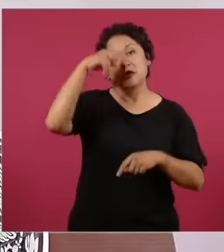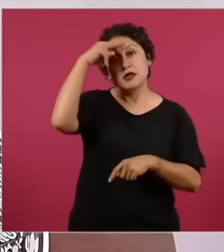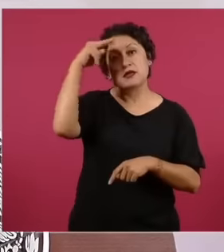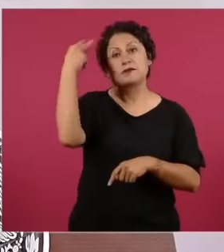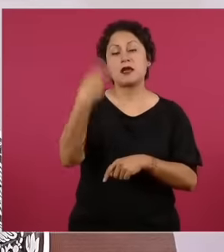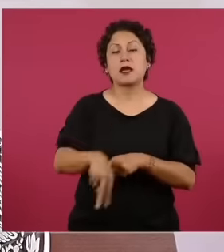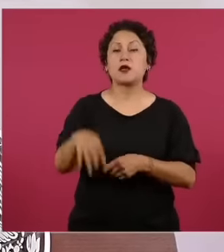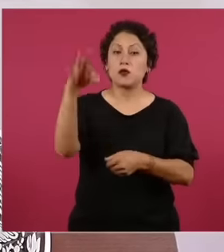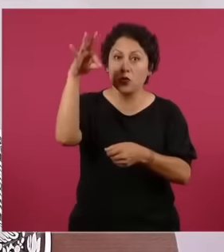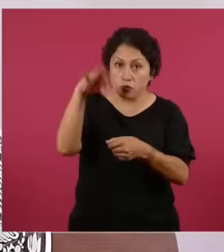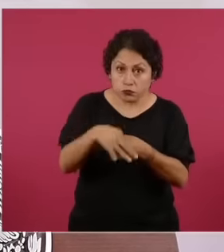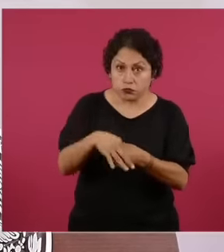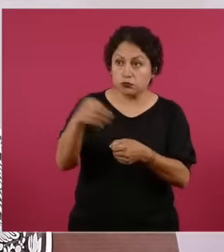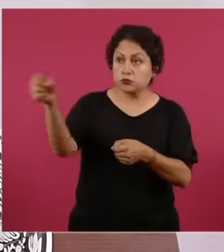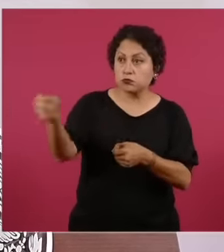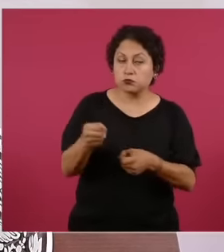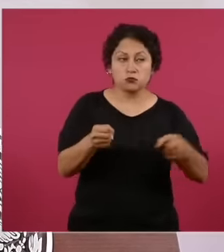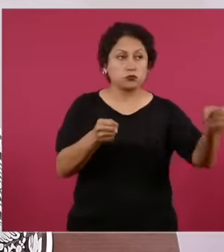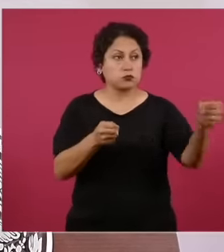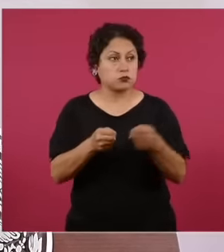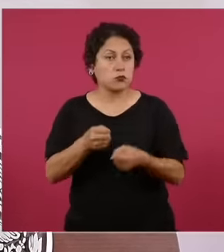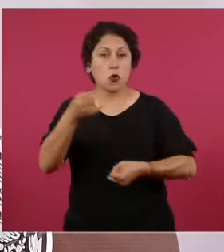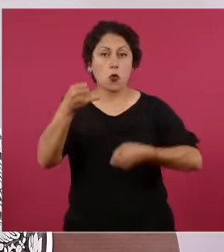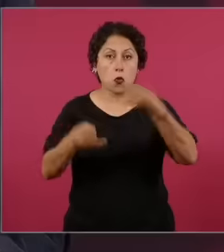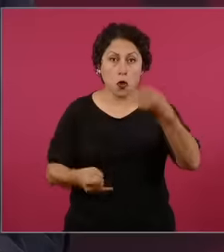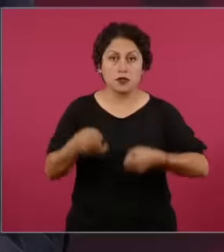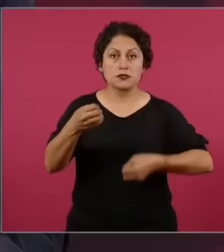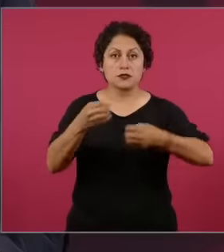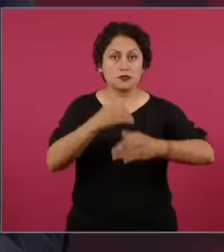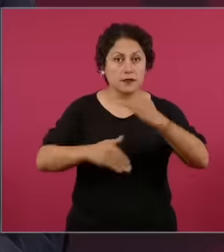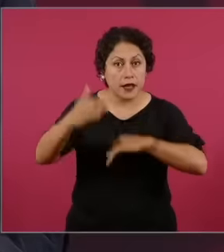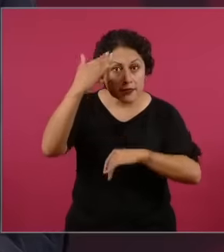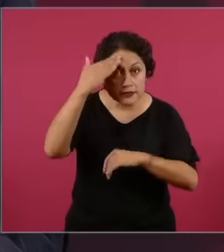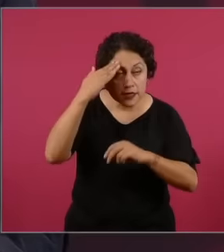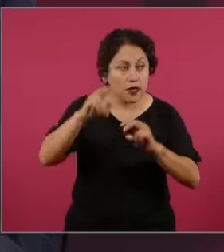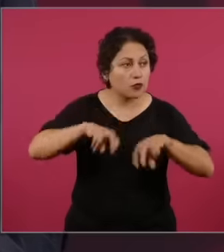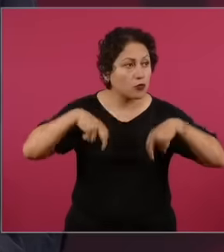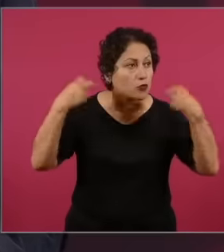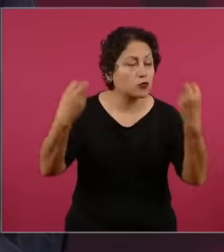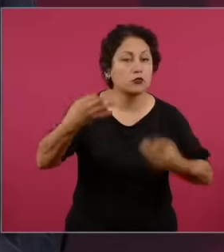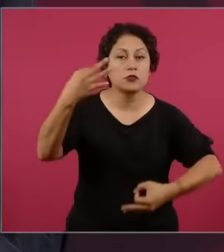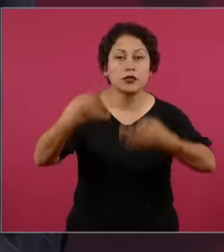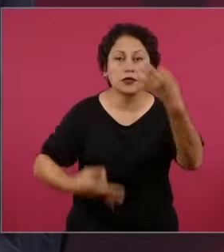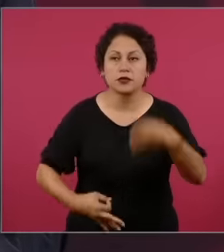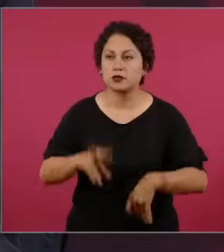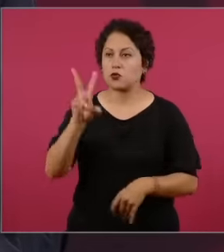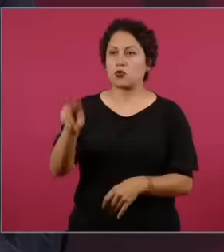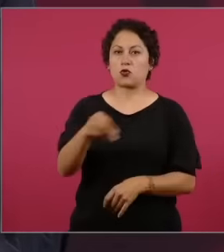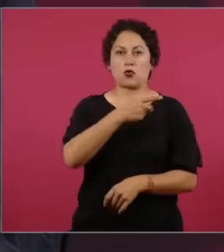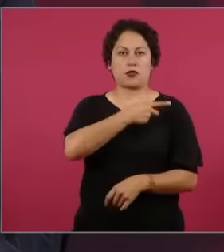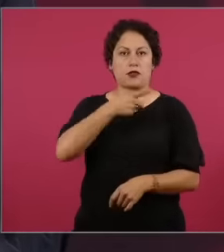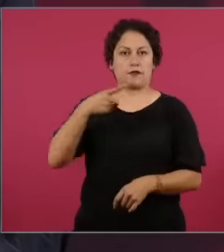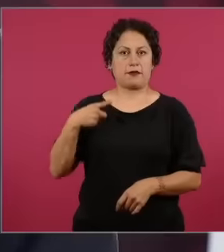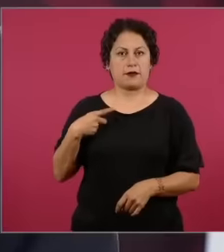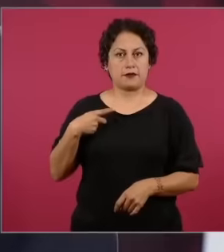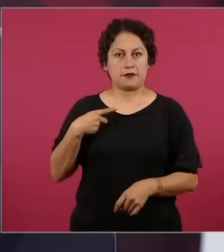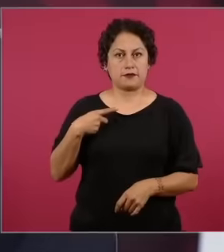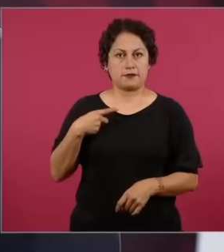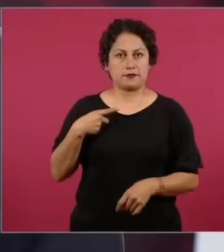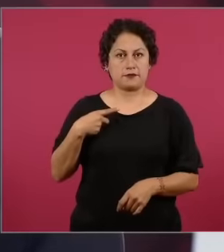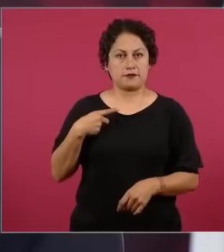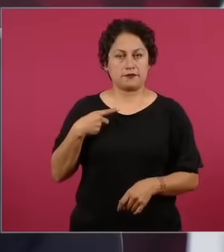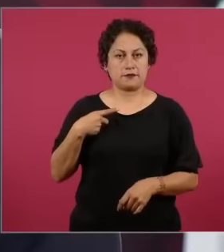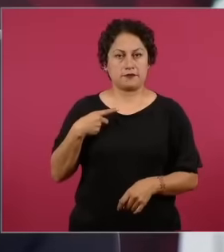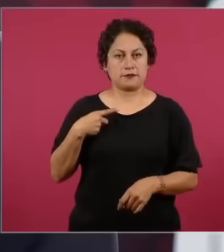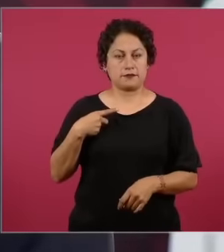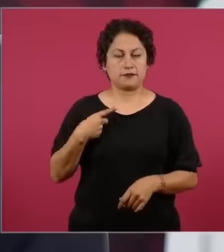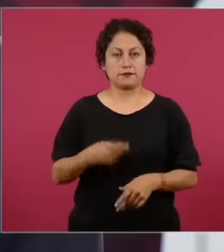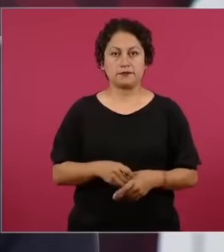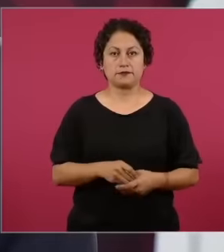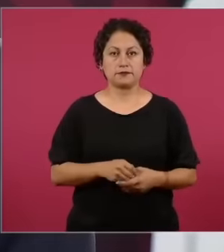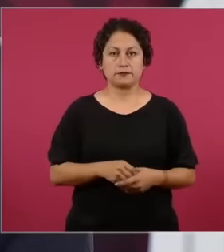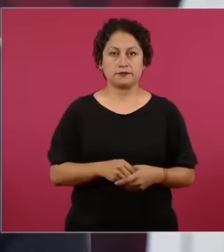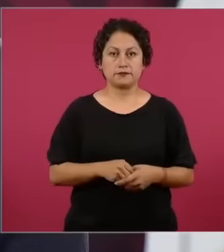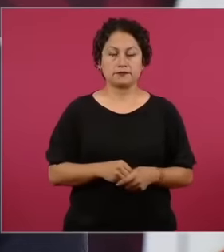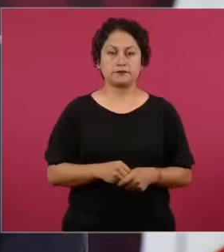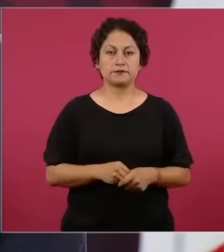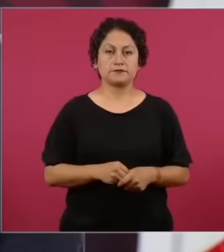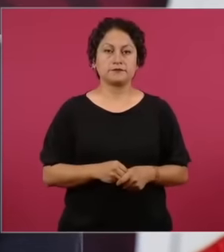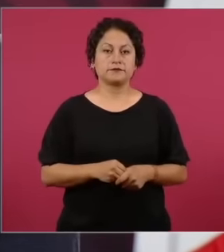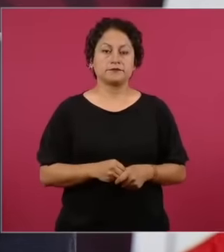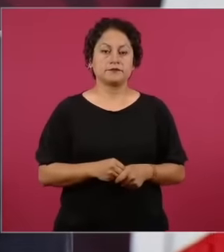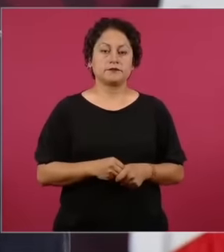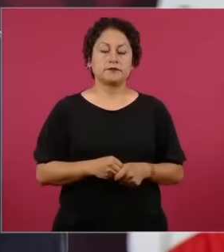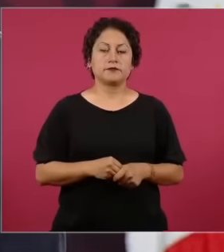the magistrates, the ministers, because that As they came to say, it is